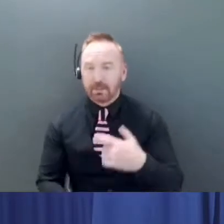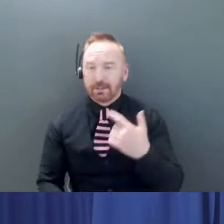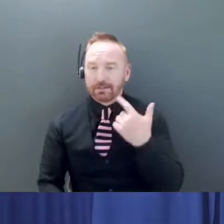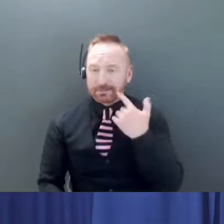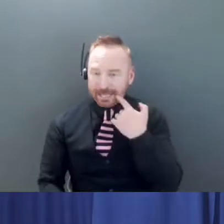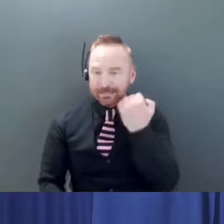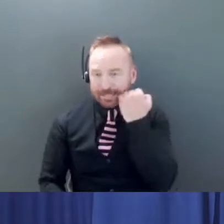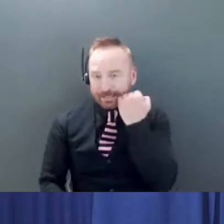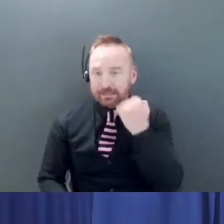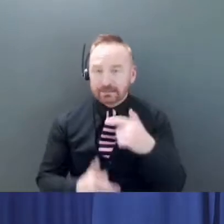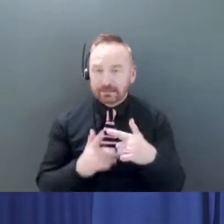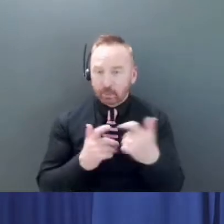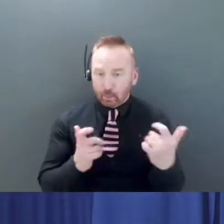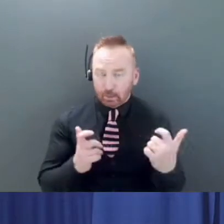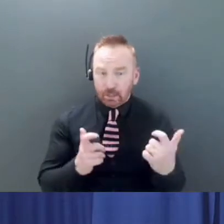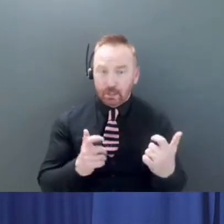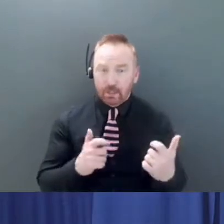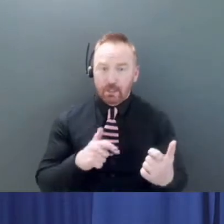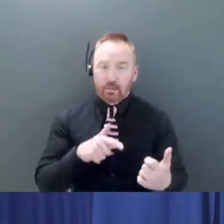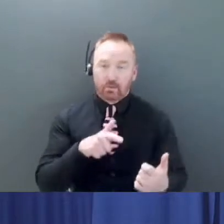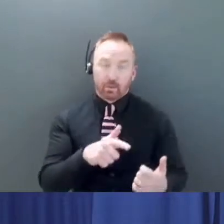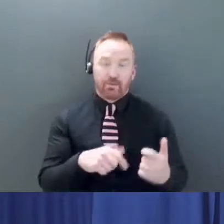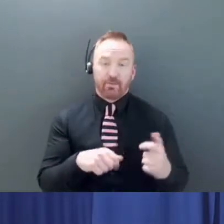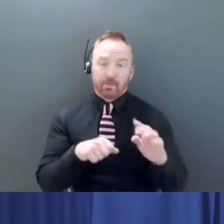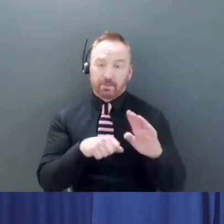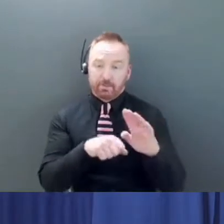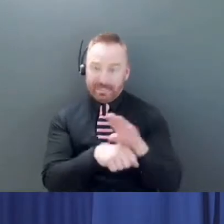advice for how to set up their business mishments and provide